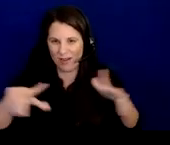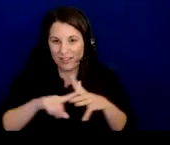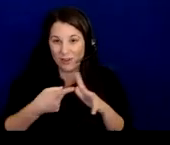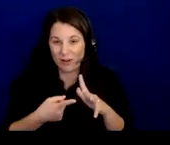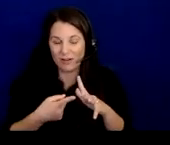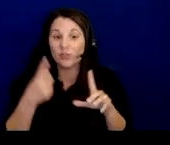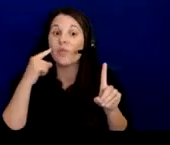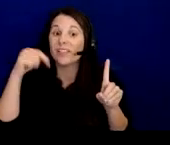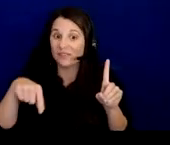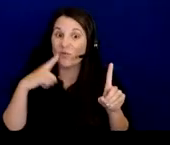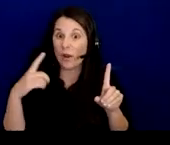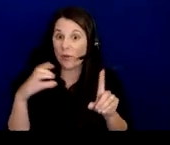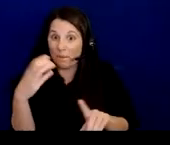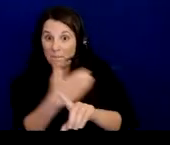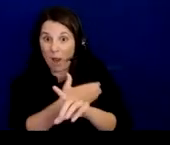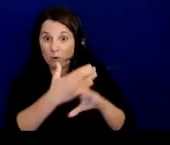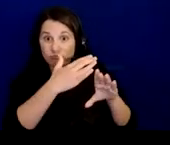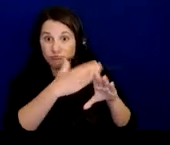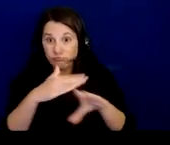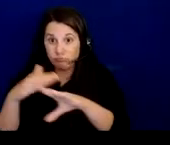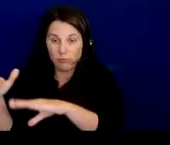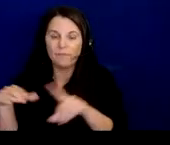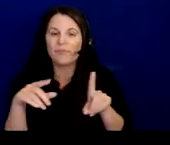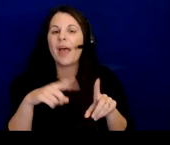after talking to other directors of similar traditional service